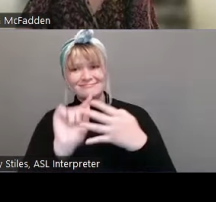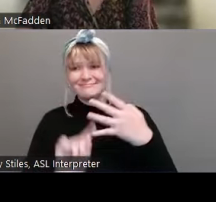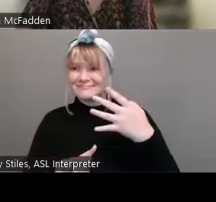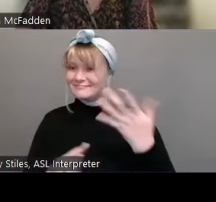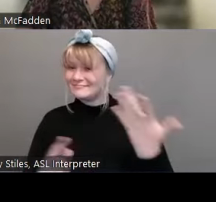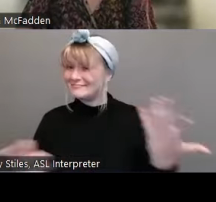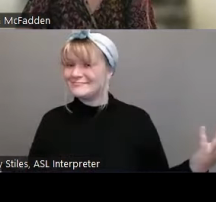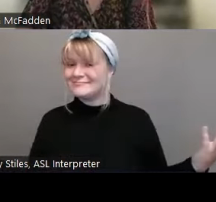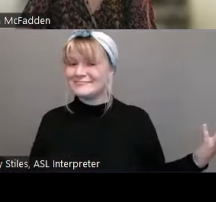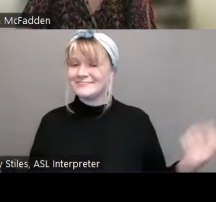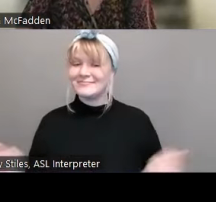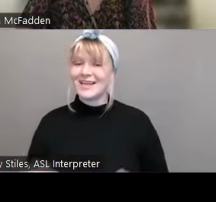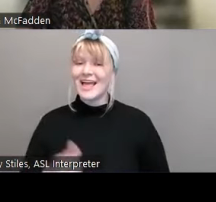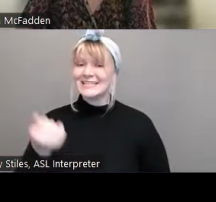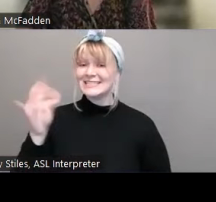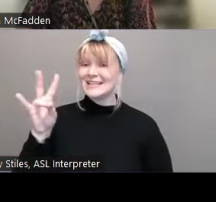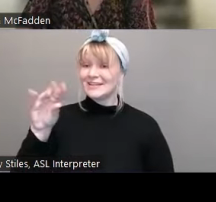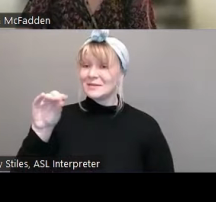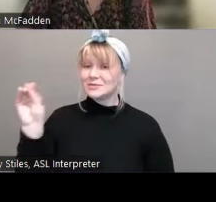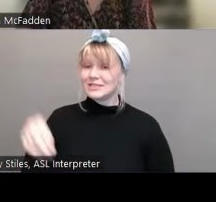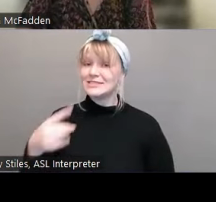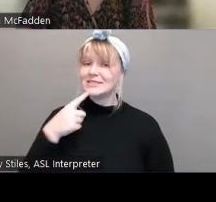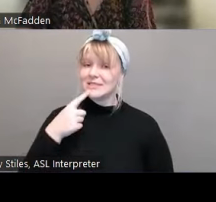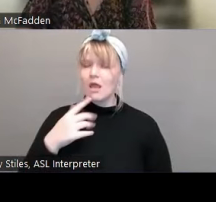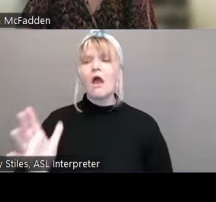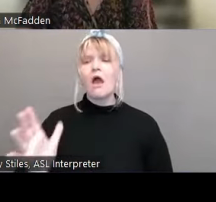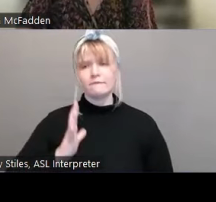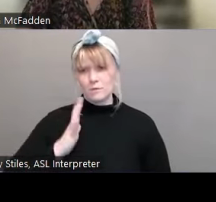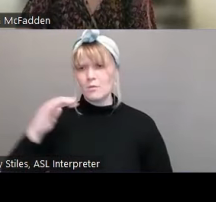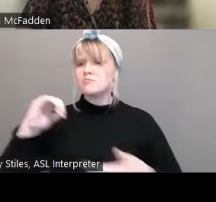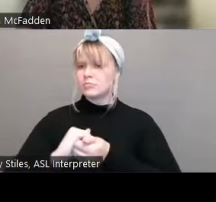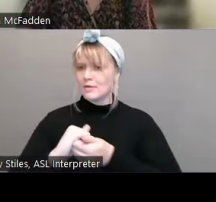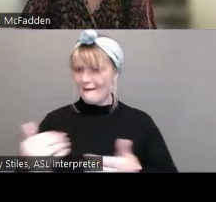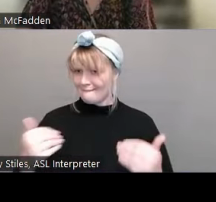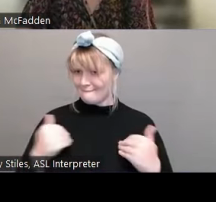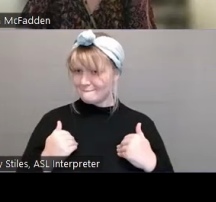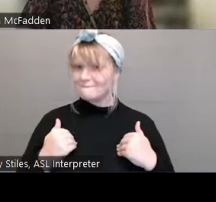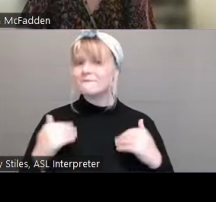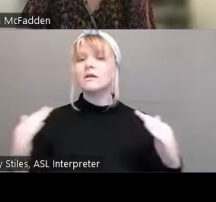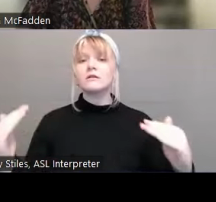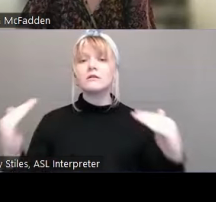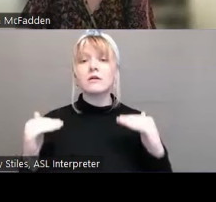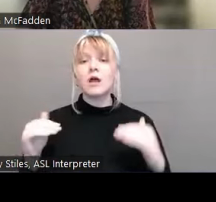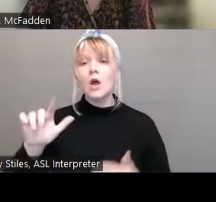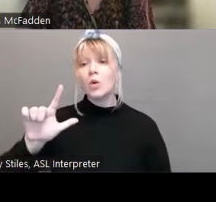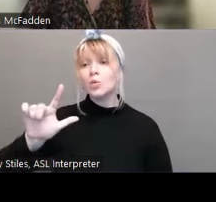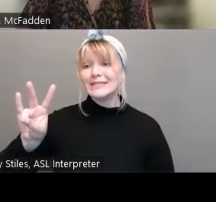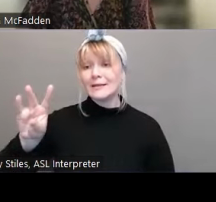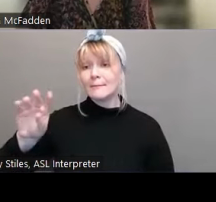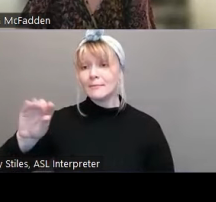17% say they have formal partnership, 27% said they do not partner but they may in the